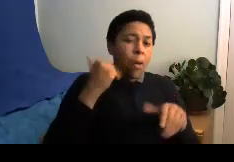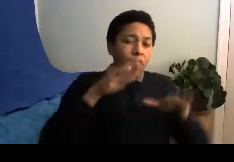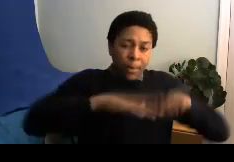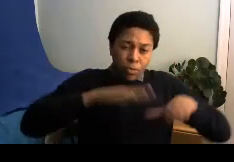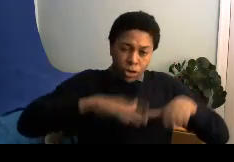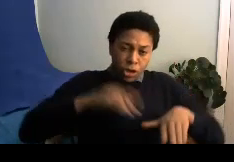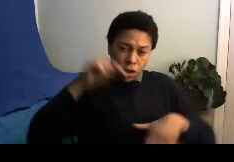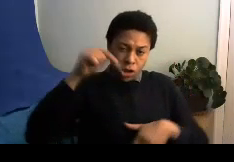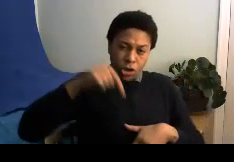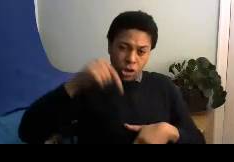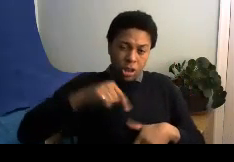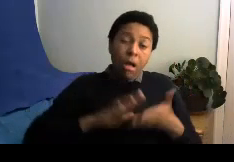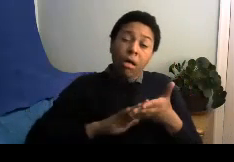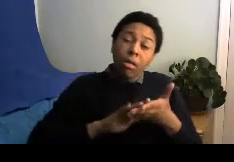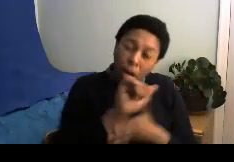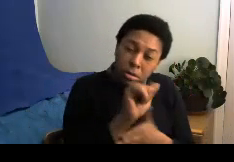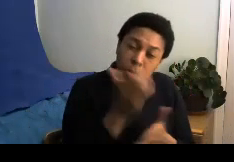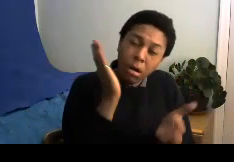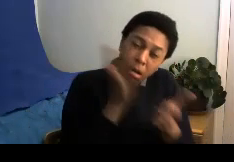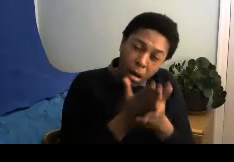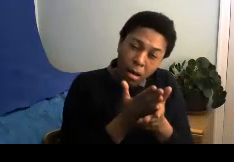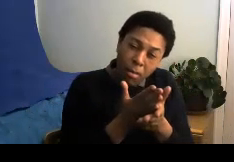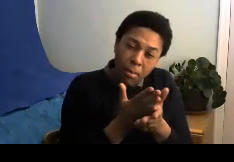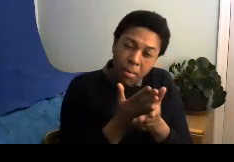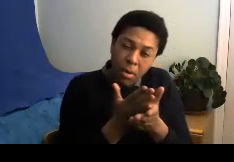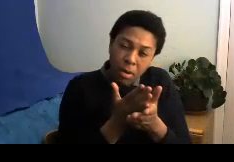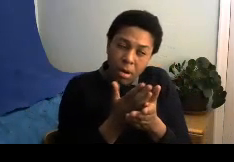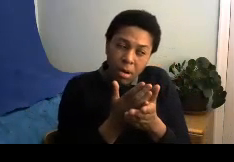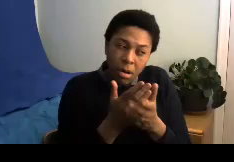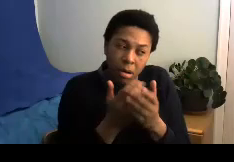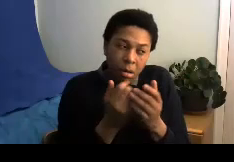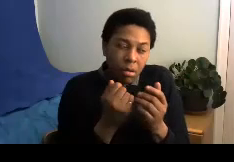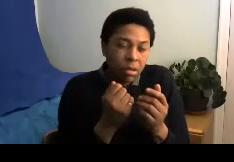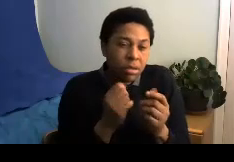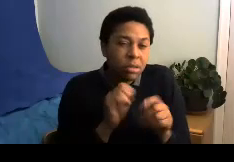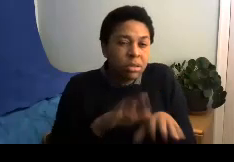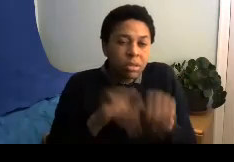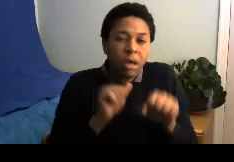culture really sort of imposed itself on mainstream British